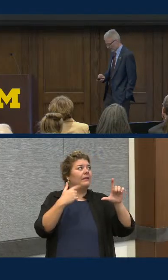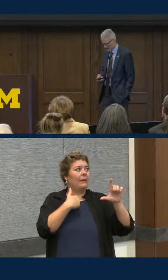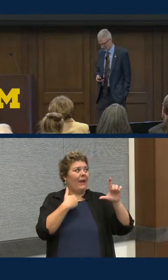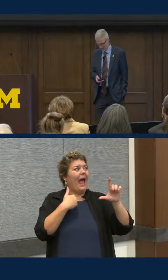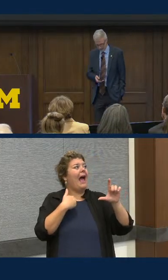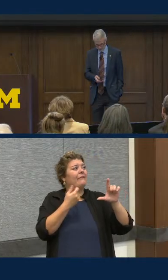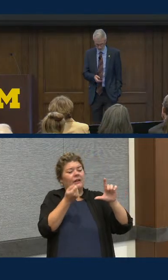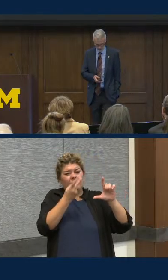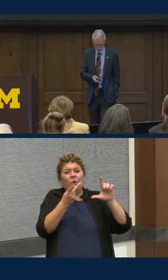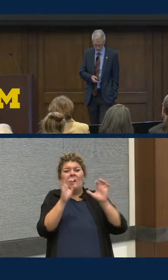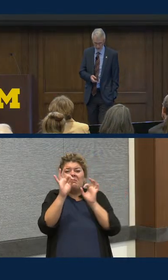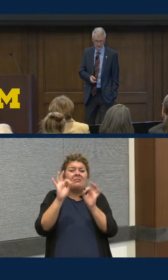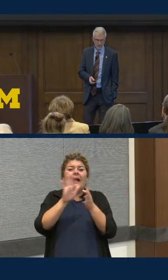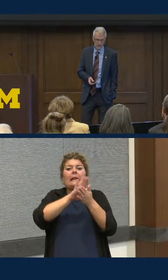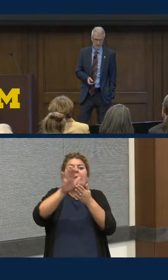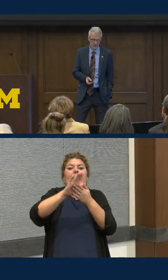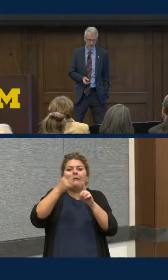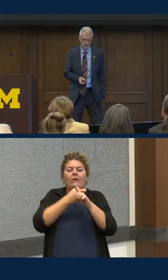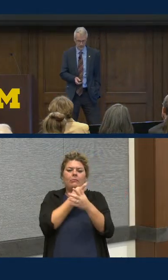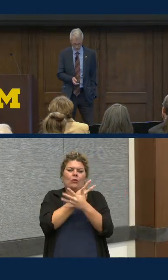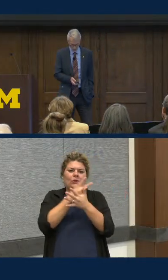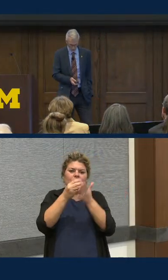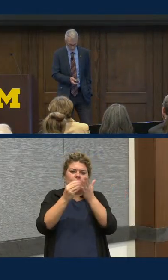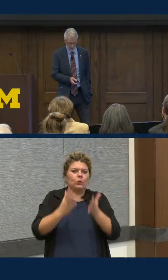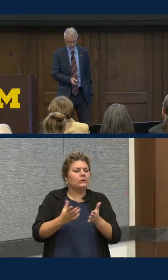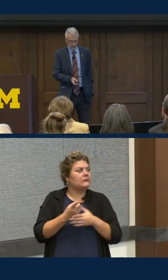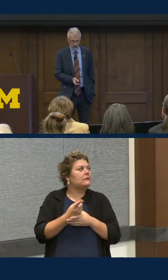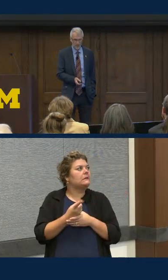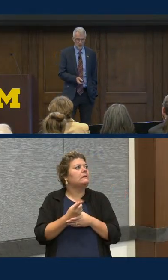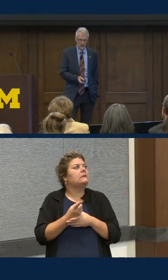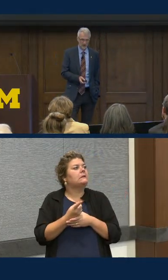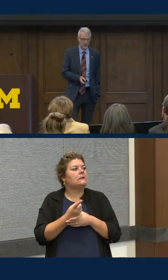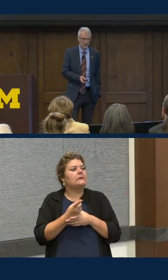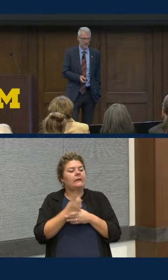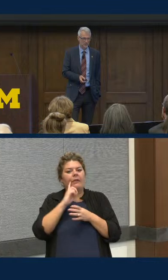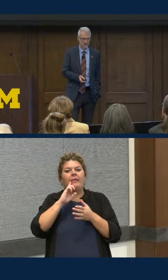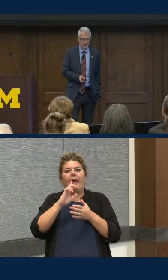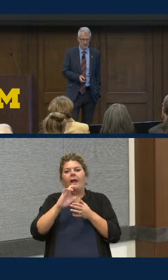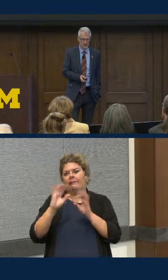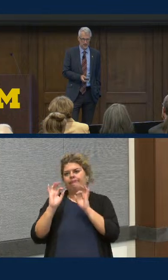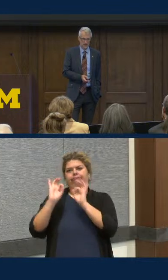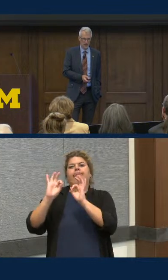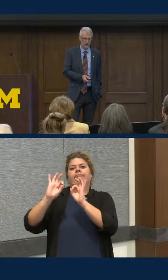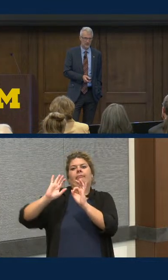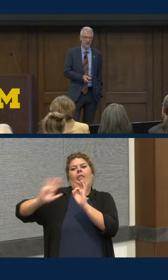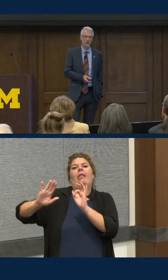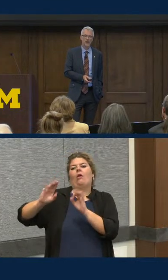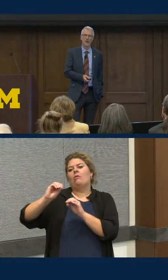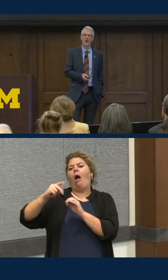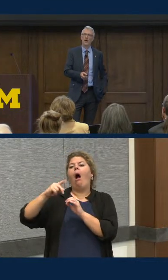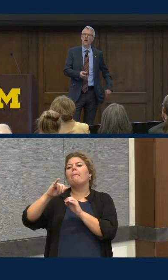have artifacts cleaned up by former graduate students optimized method for one real